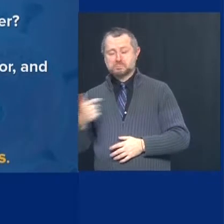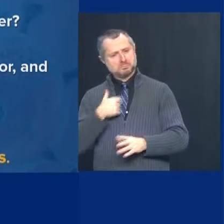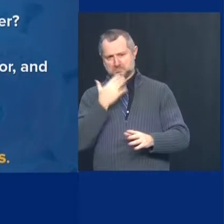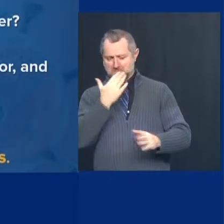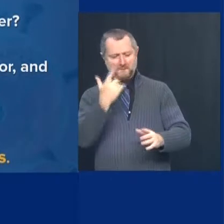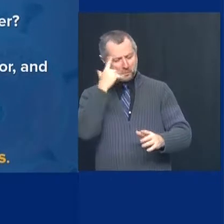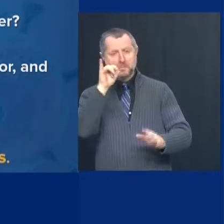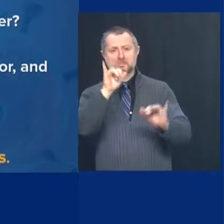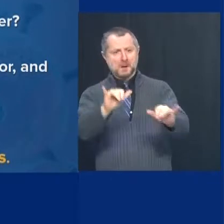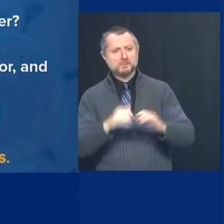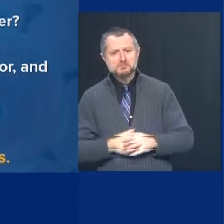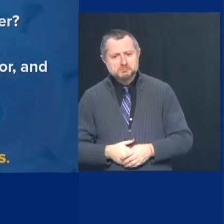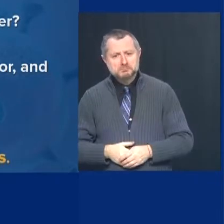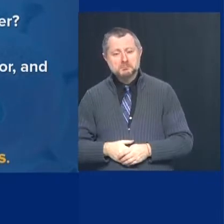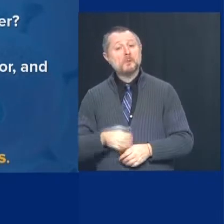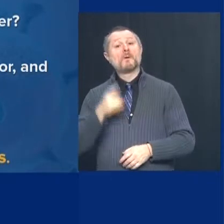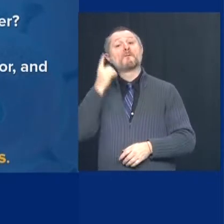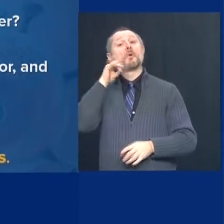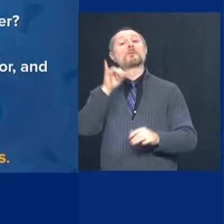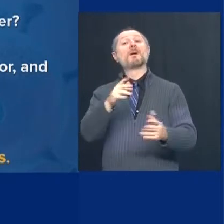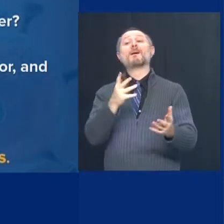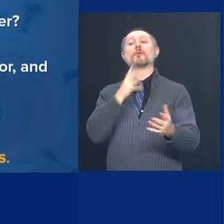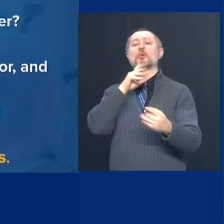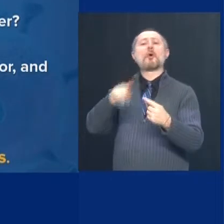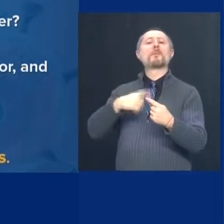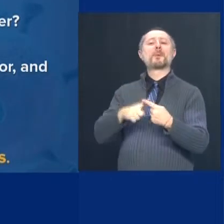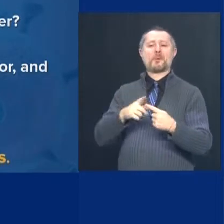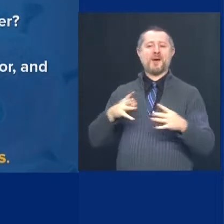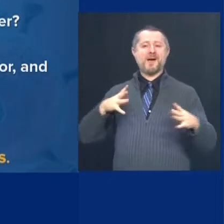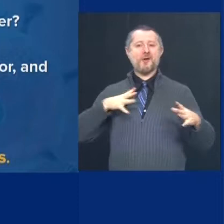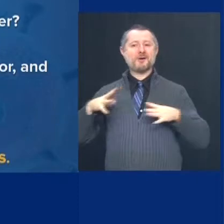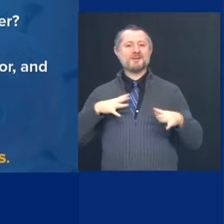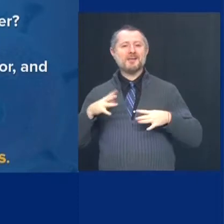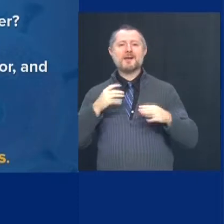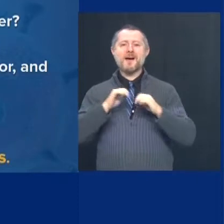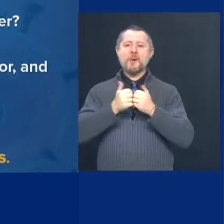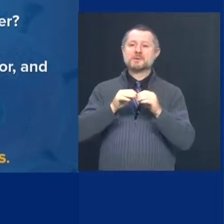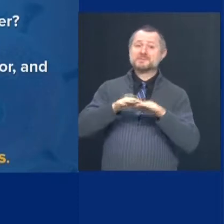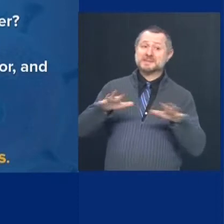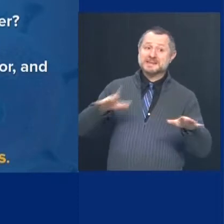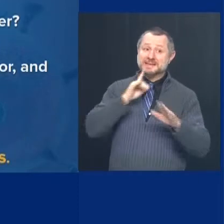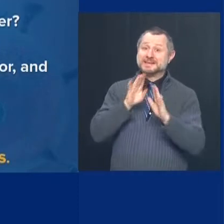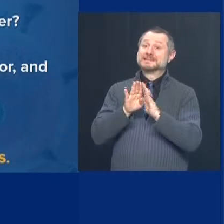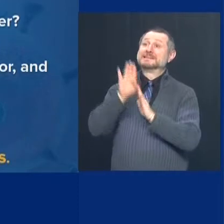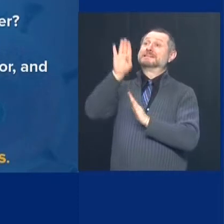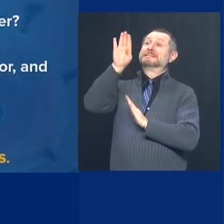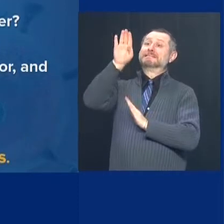SO YOU'RE NOT GOING TO GET CAUGHT SHORTHANDED ON THIS, I'M CERTAIN. SO THANK YOU FOR THAT.